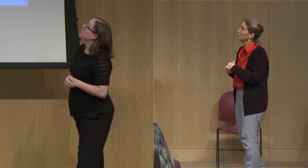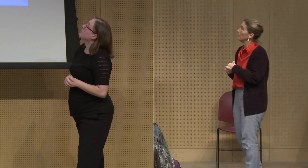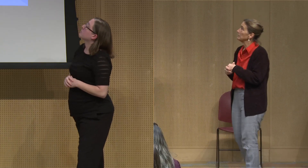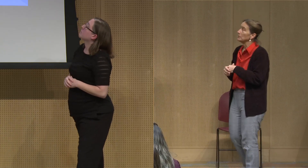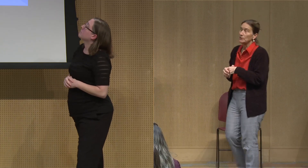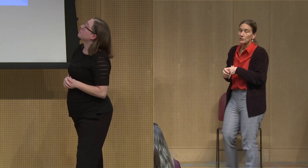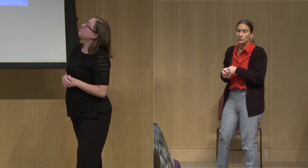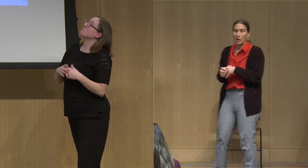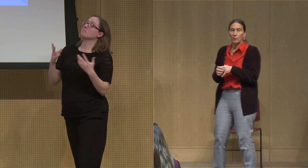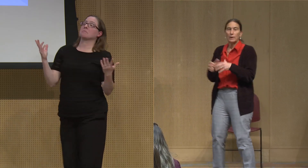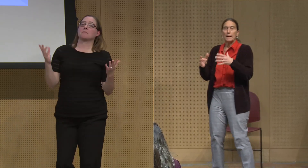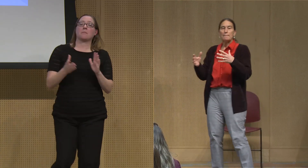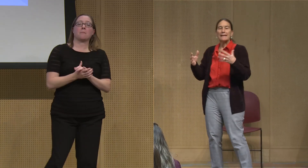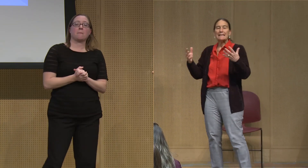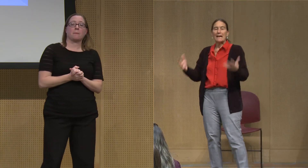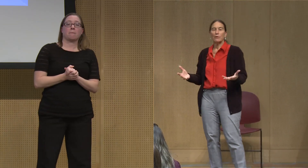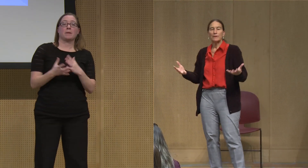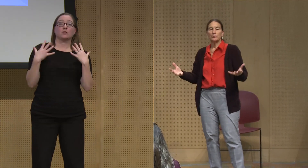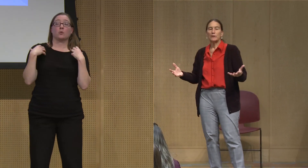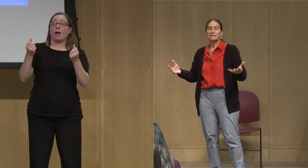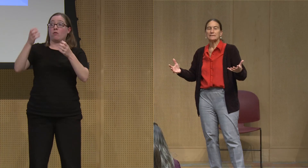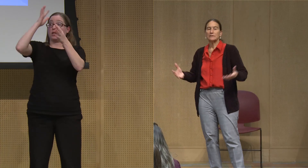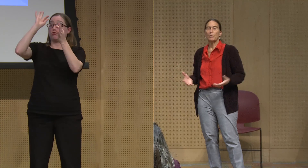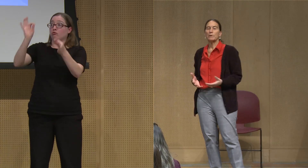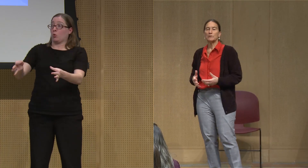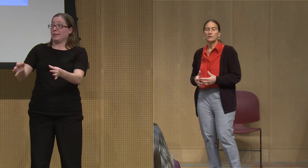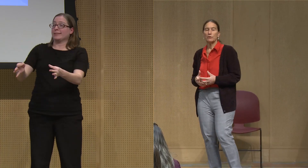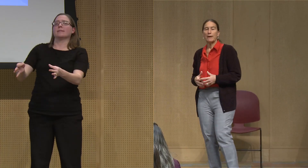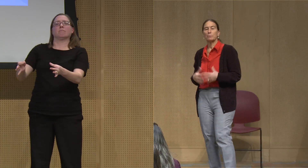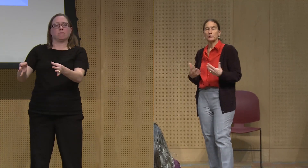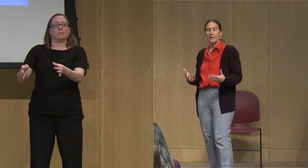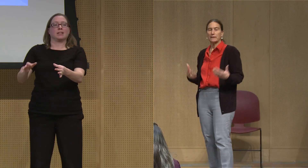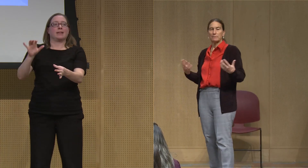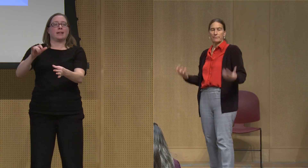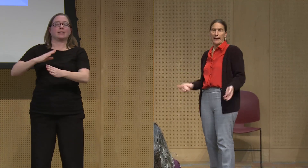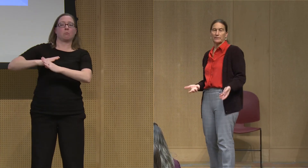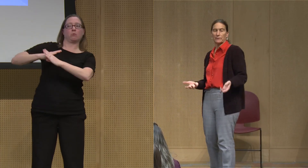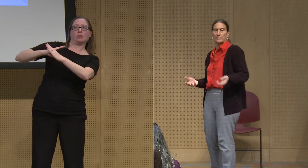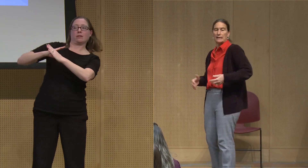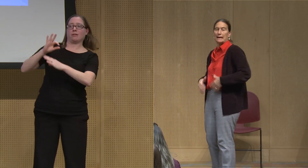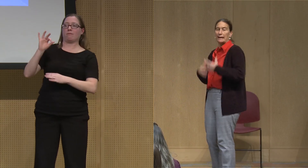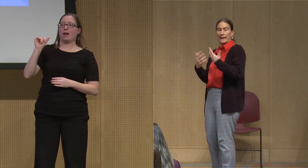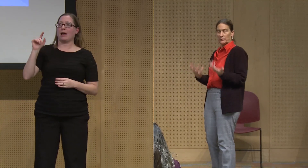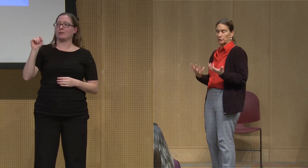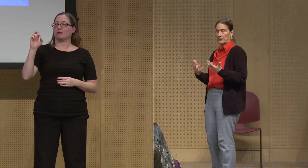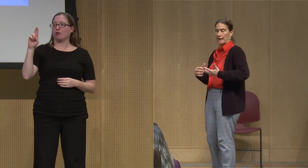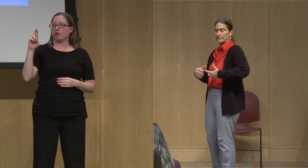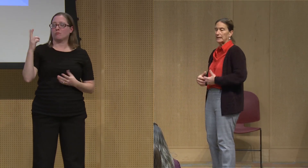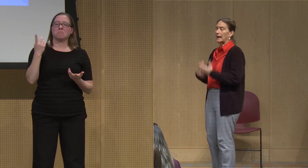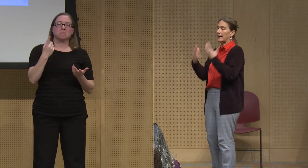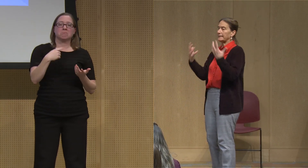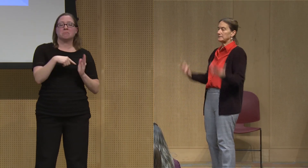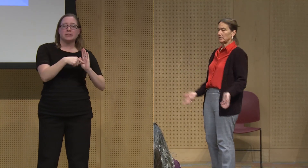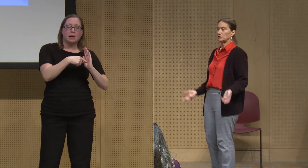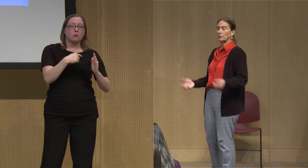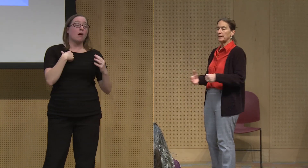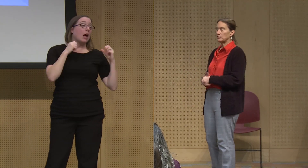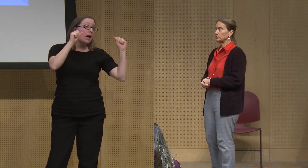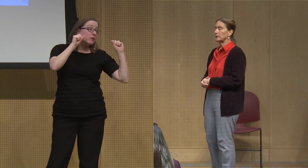SO MAKING HEALTHY CHOICES IS WHAT WE CONSIDER A PROTECTIVE FACTOR. I EXERCISE, I DON'T EAT TOO MUCH FAT,